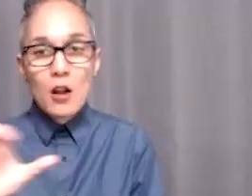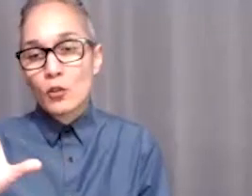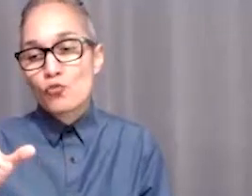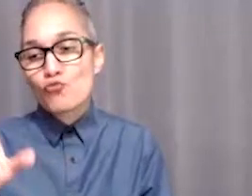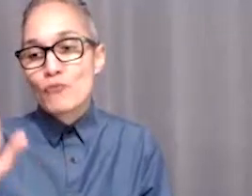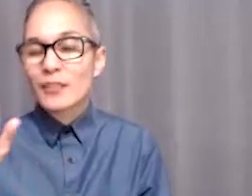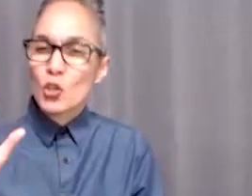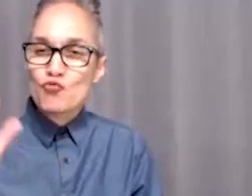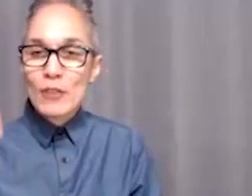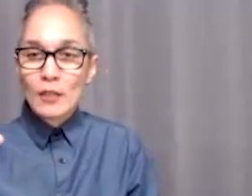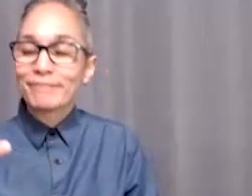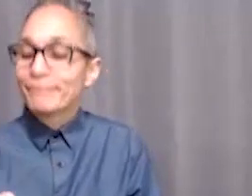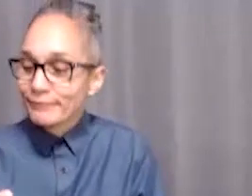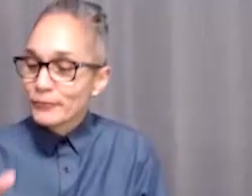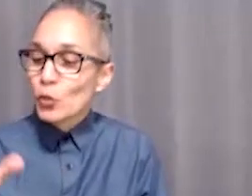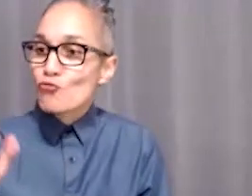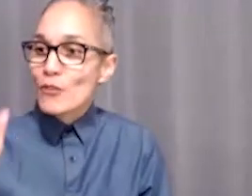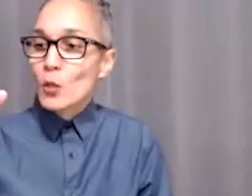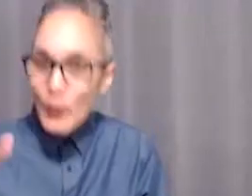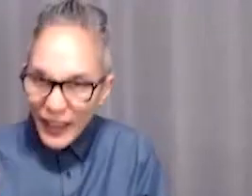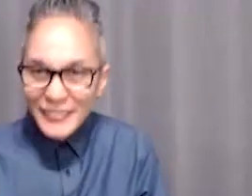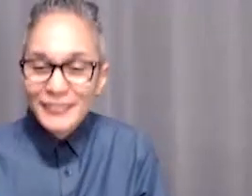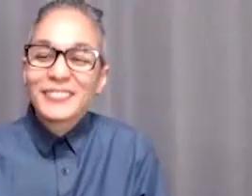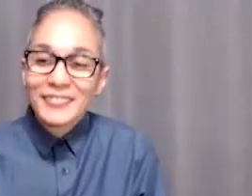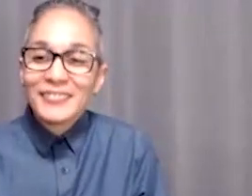So if that is the case for your course, which it probably is,